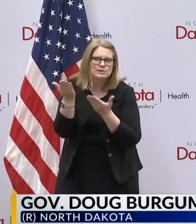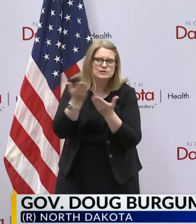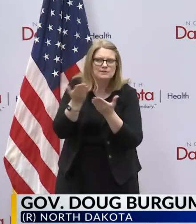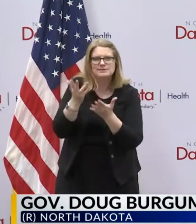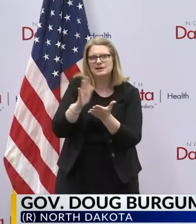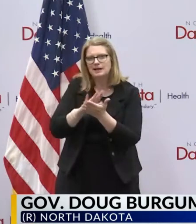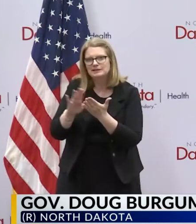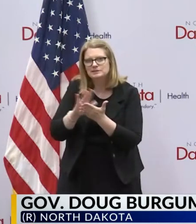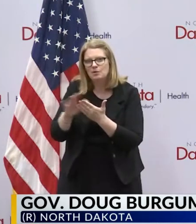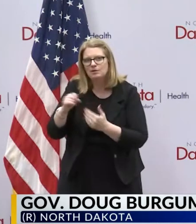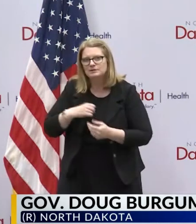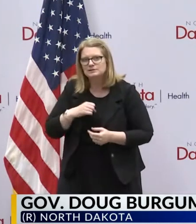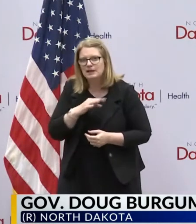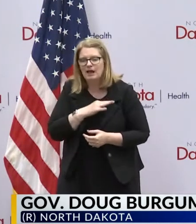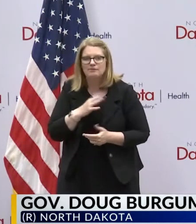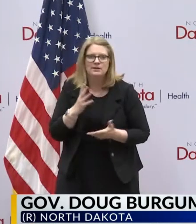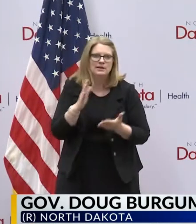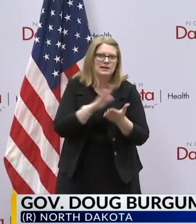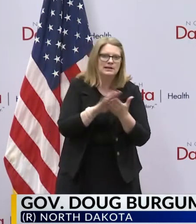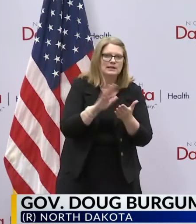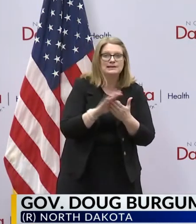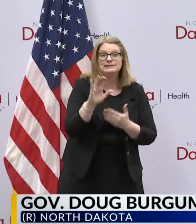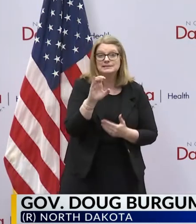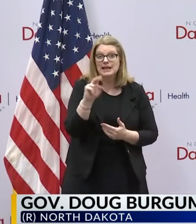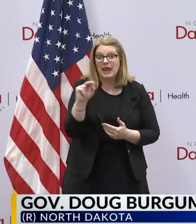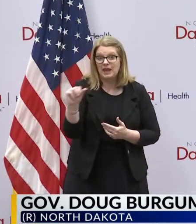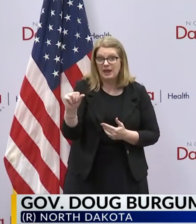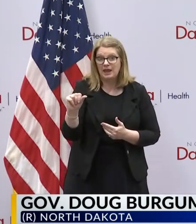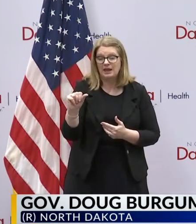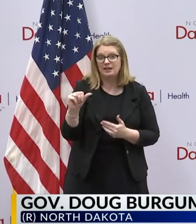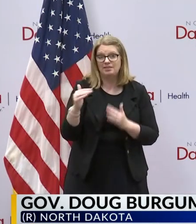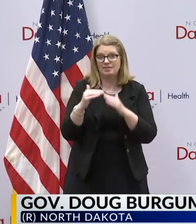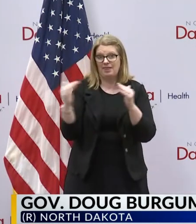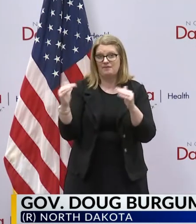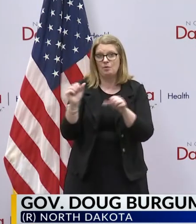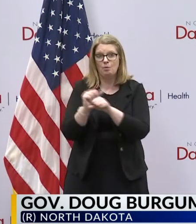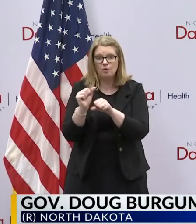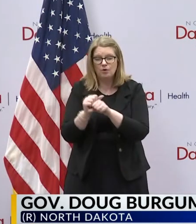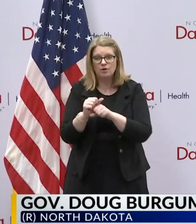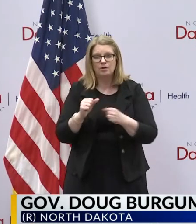LONG-TERM CARE, WHETHER IT'S ON FOOD SERVICE STAFF, OR CUSTODIAL